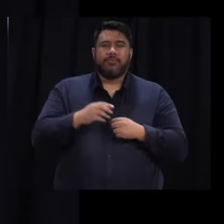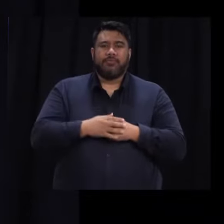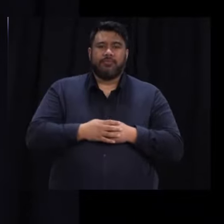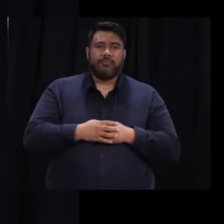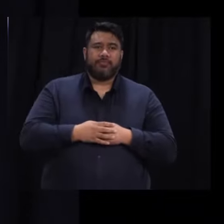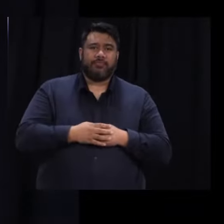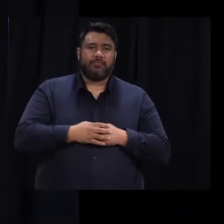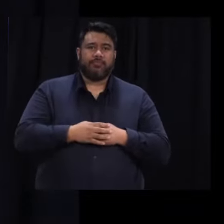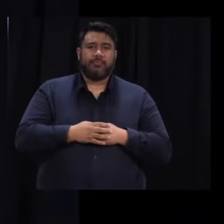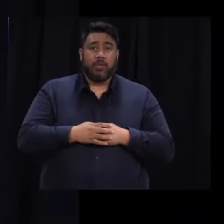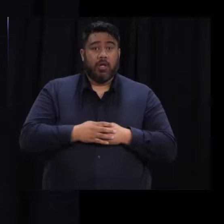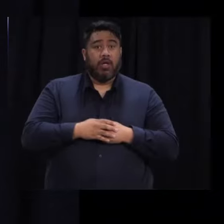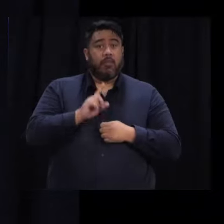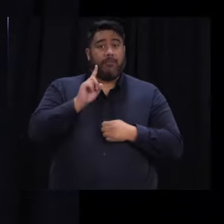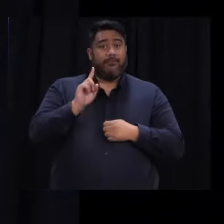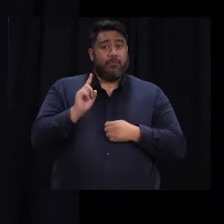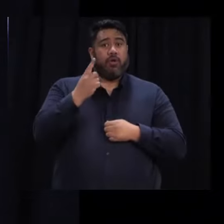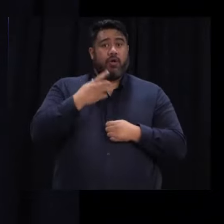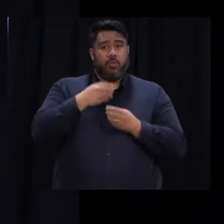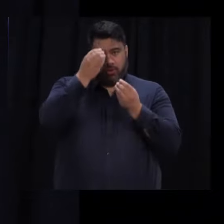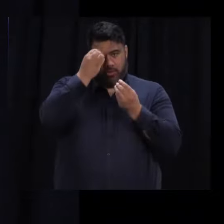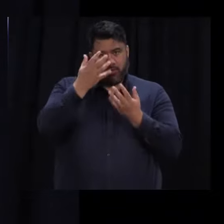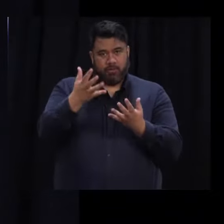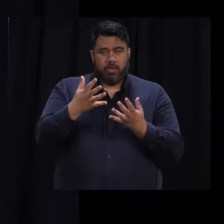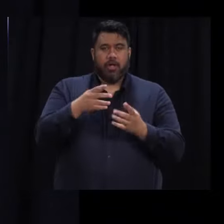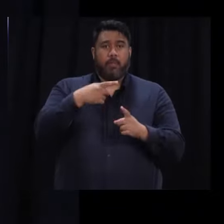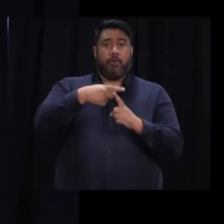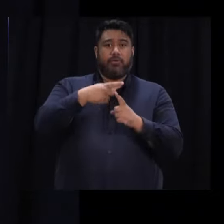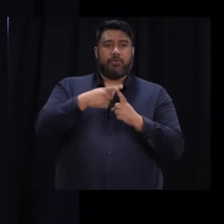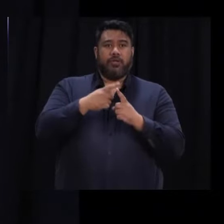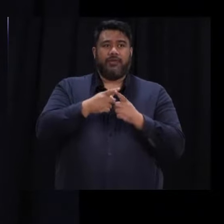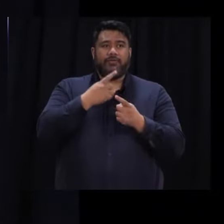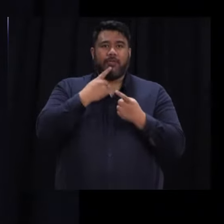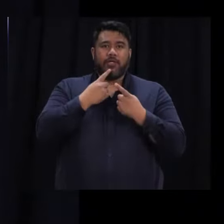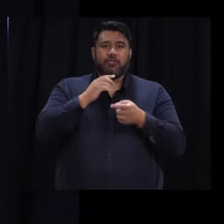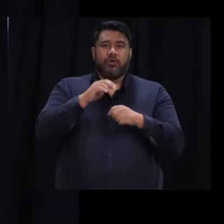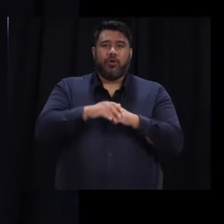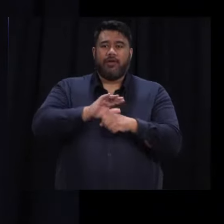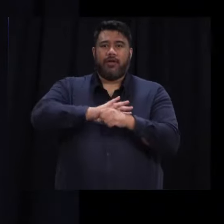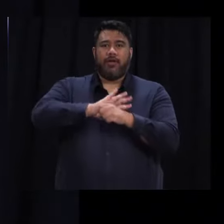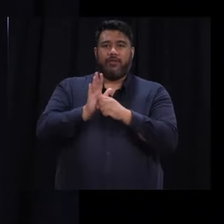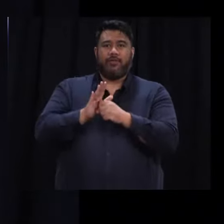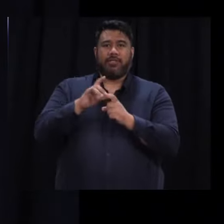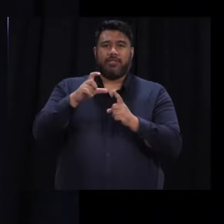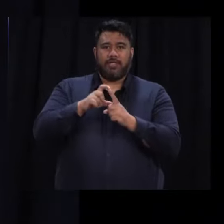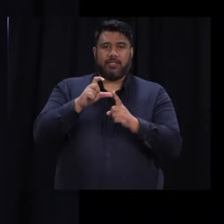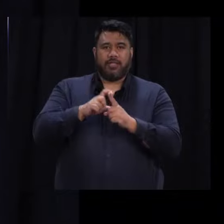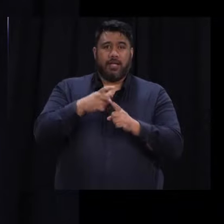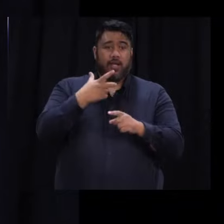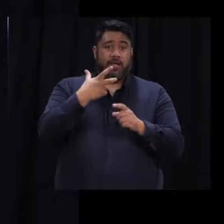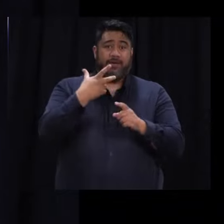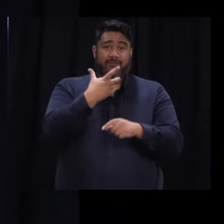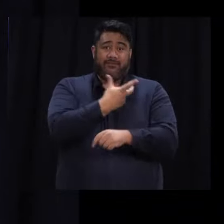before taking all of your questions. Just before I do hand to Dr Bloomfield, I have